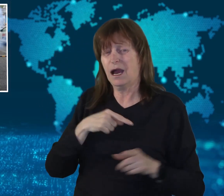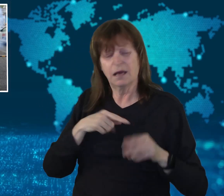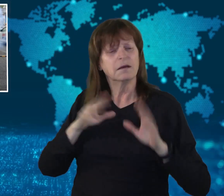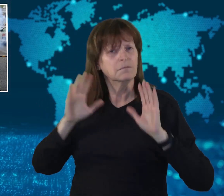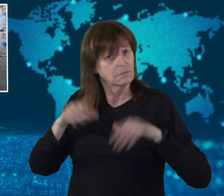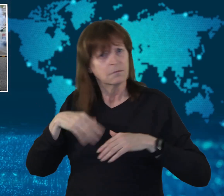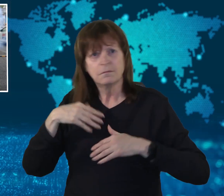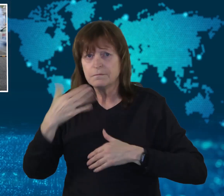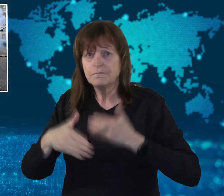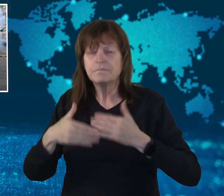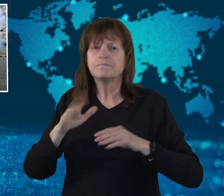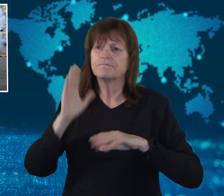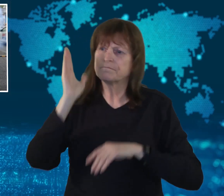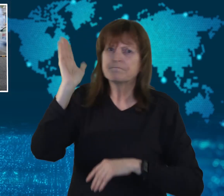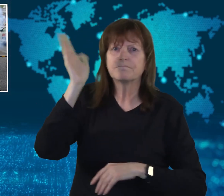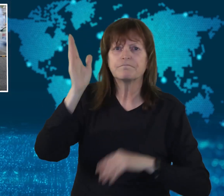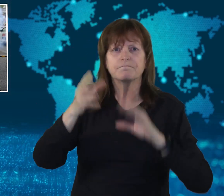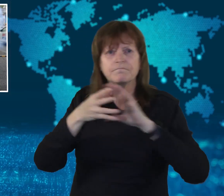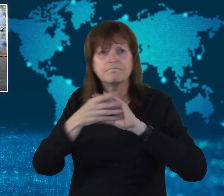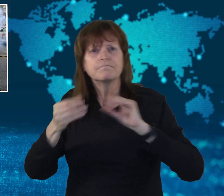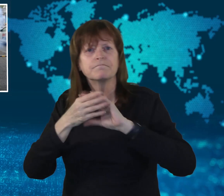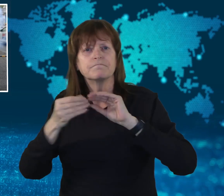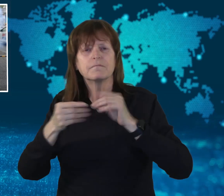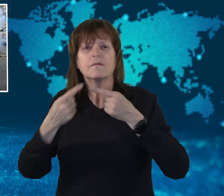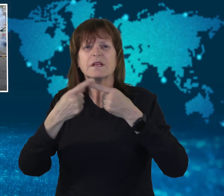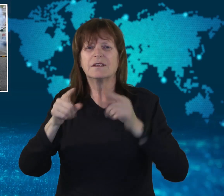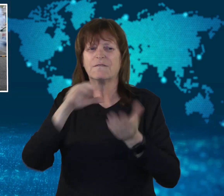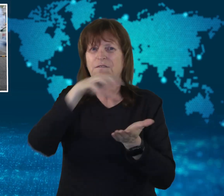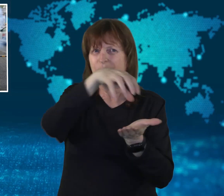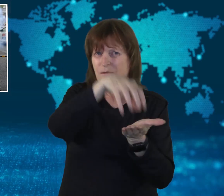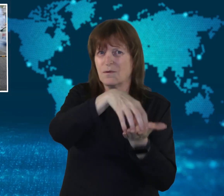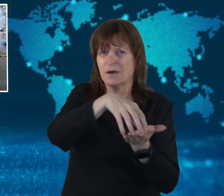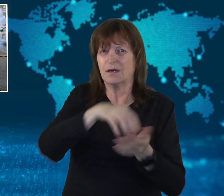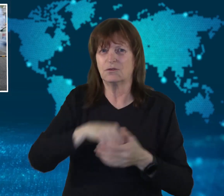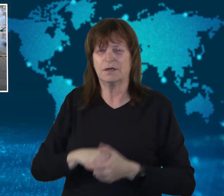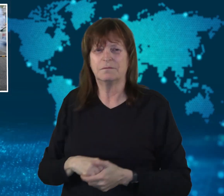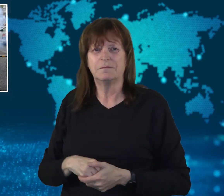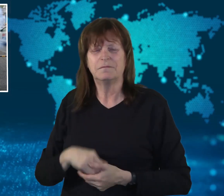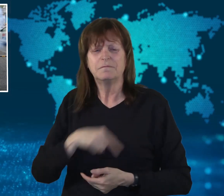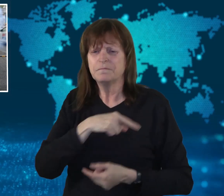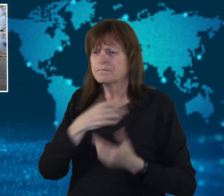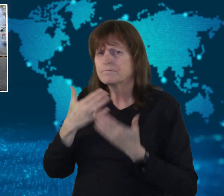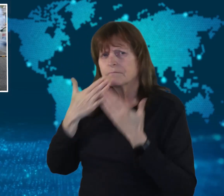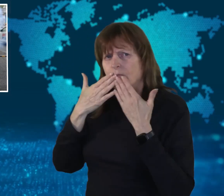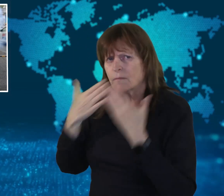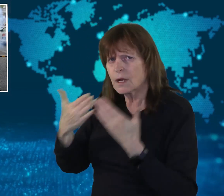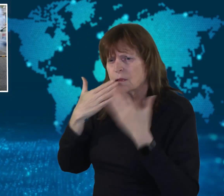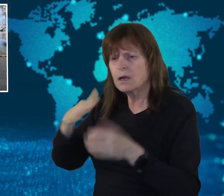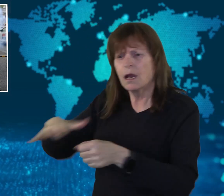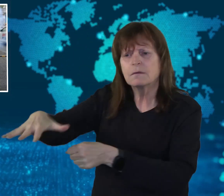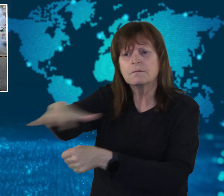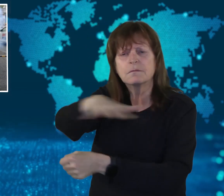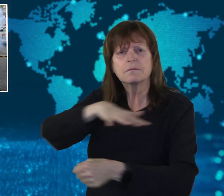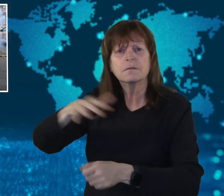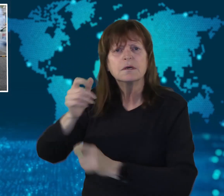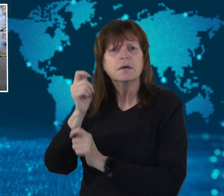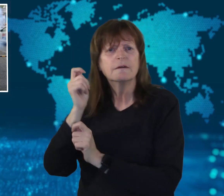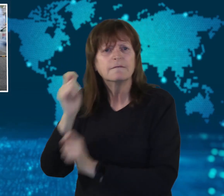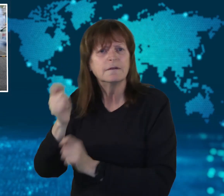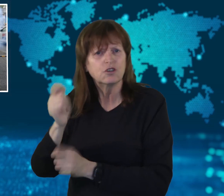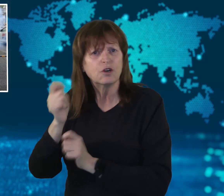After the incident, Kishida continued his speech at a different location.